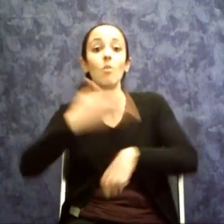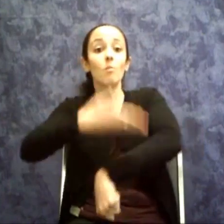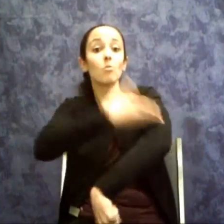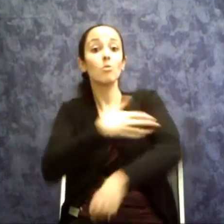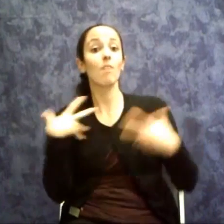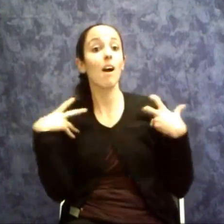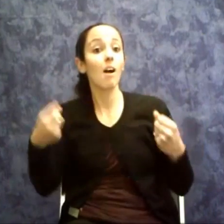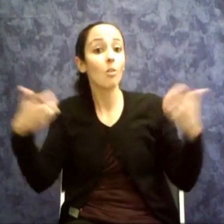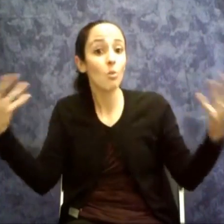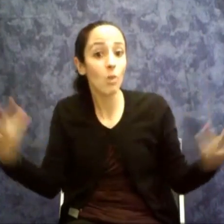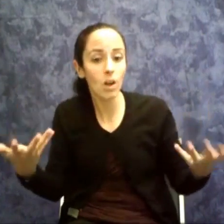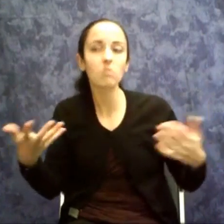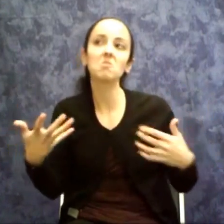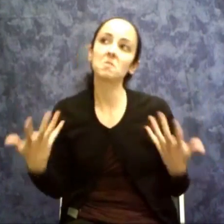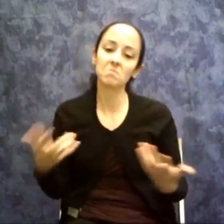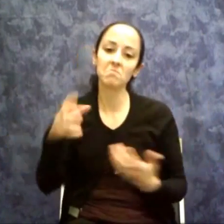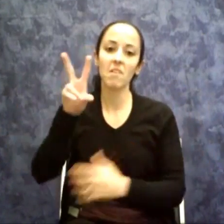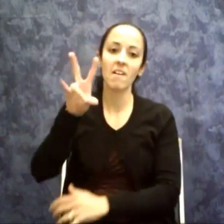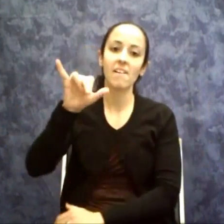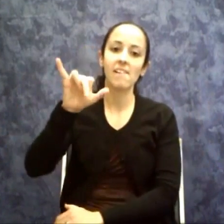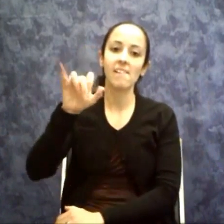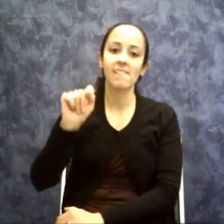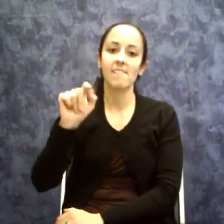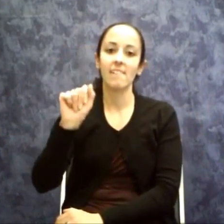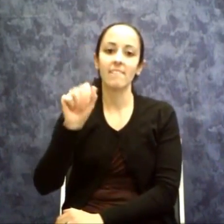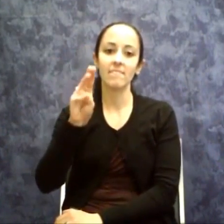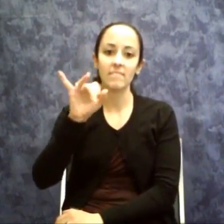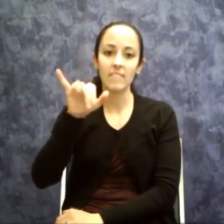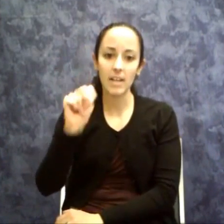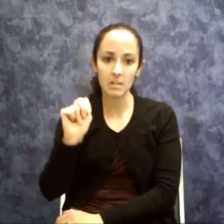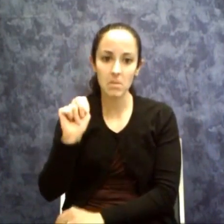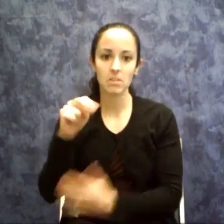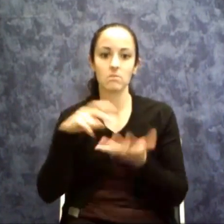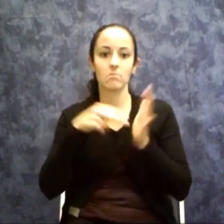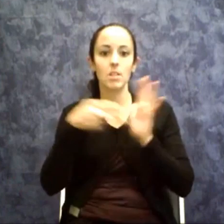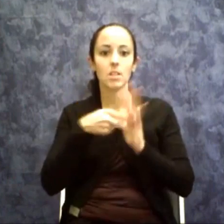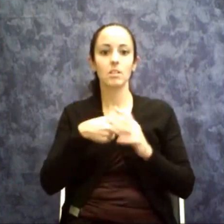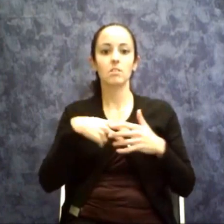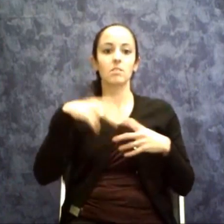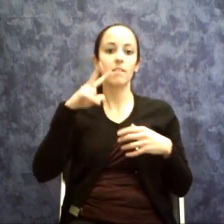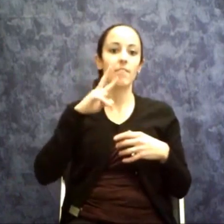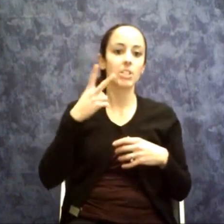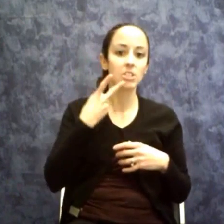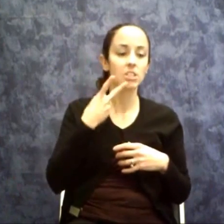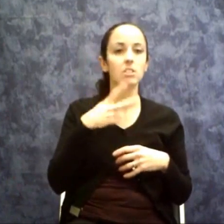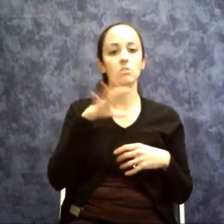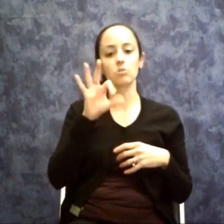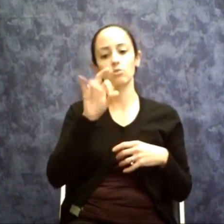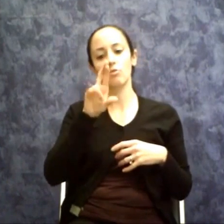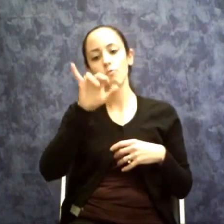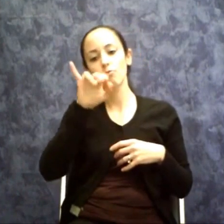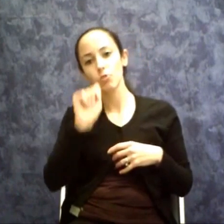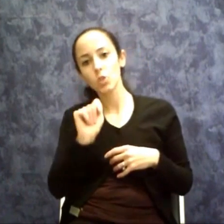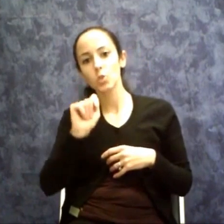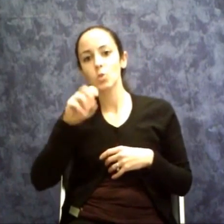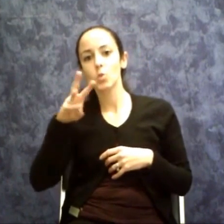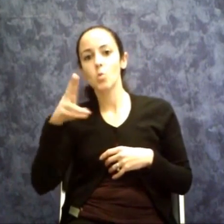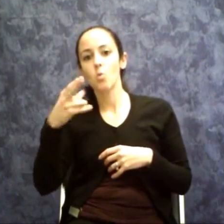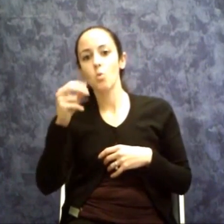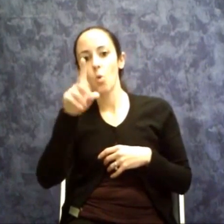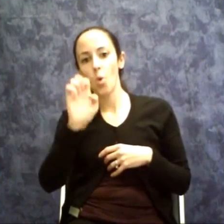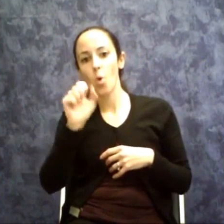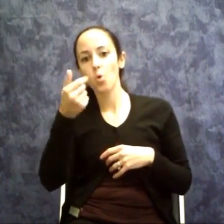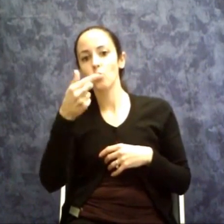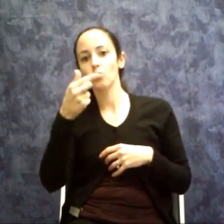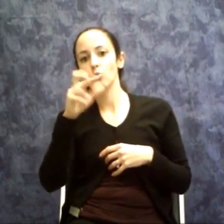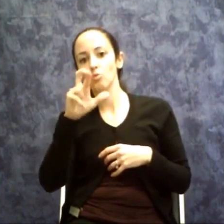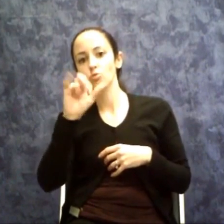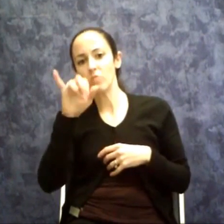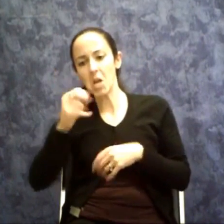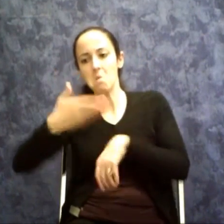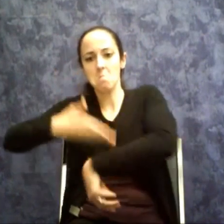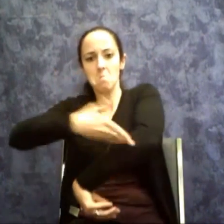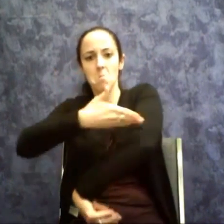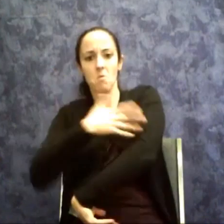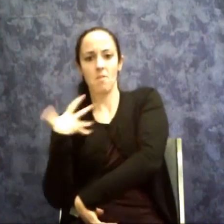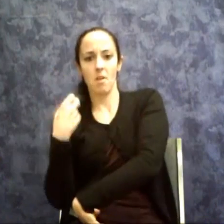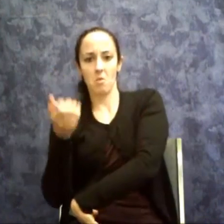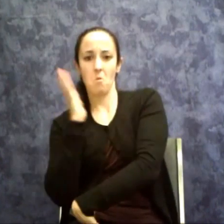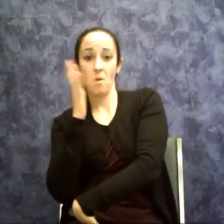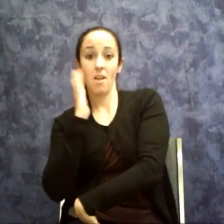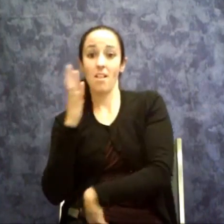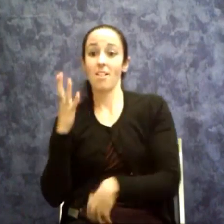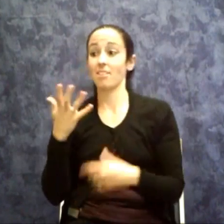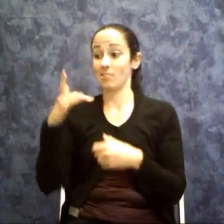Improving your health means vitamins, like in vegetables, fruit, or whole grains. Those improve your health.